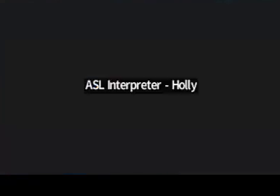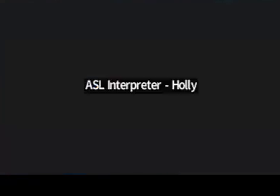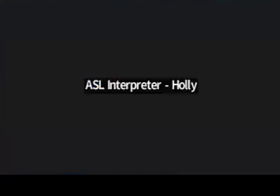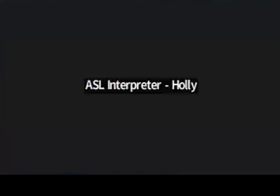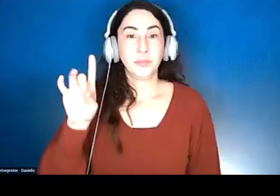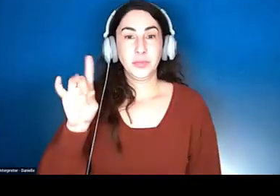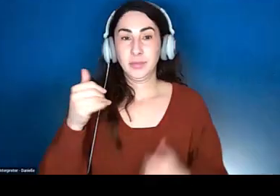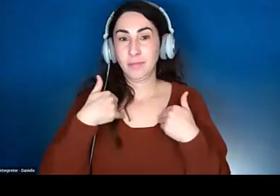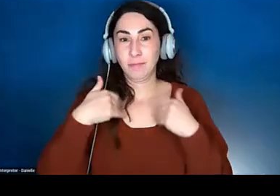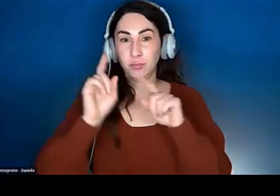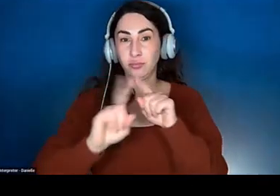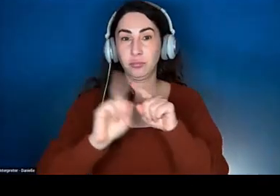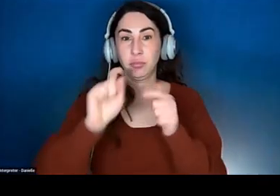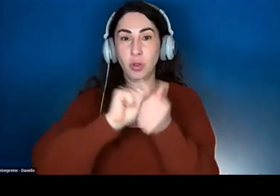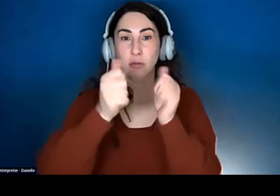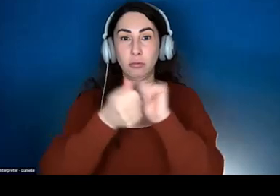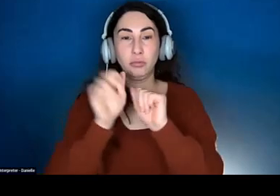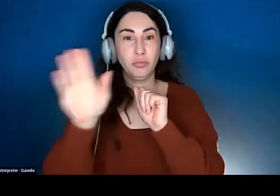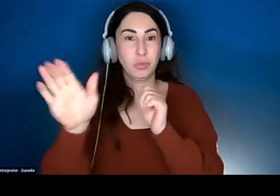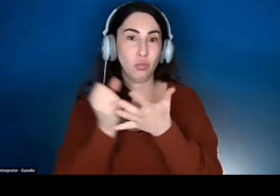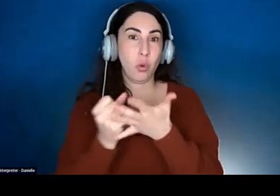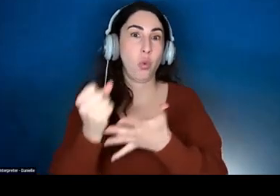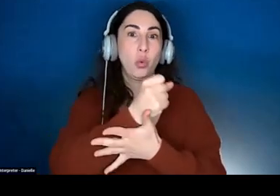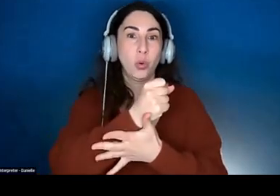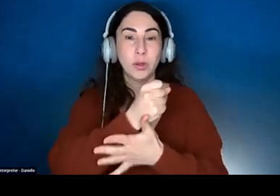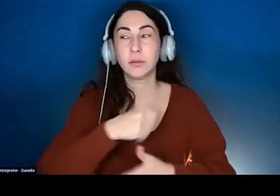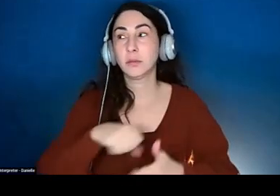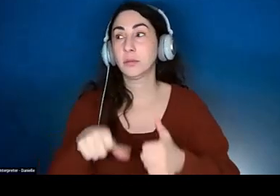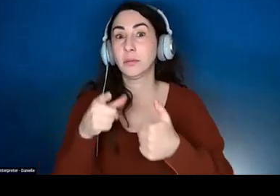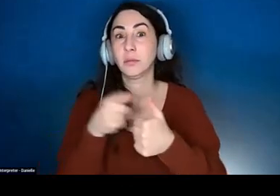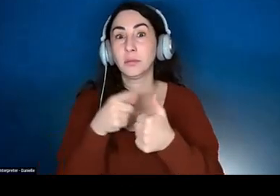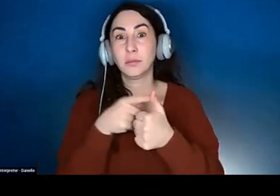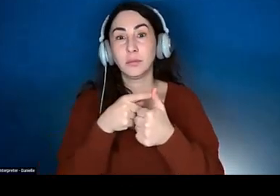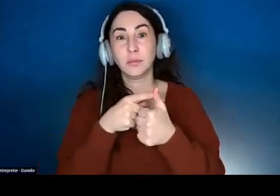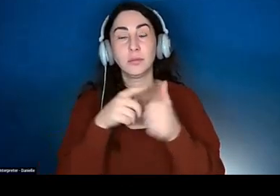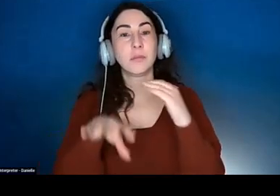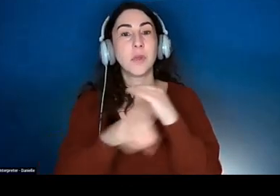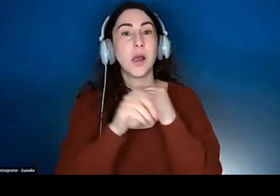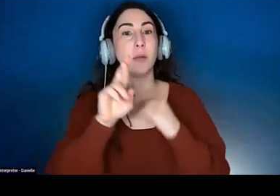priorities. and one was adding prescription drugs to the